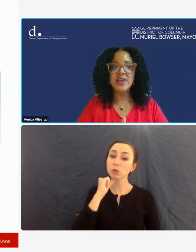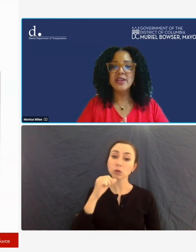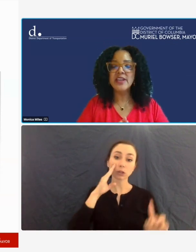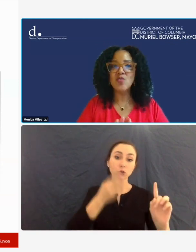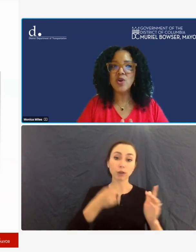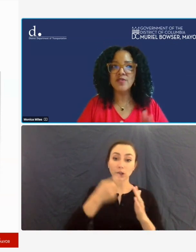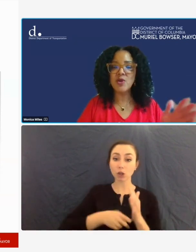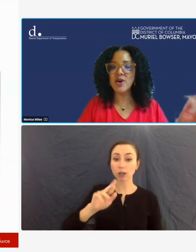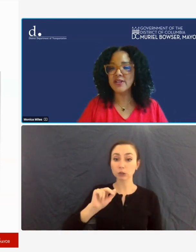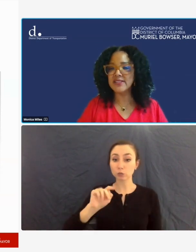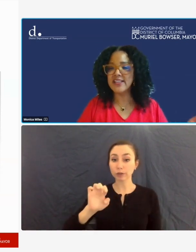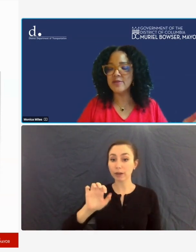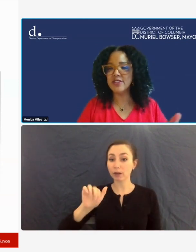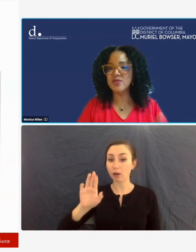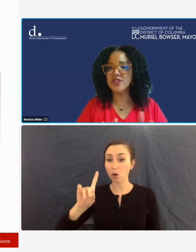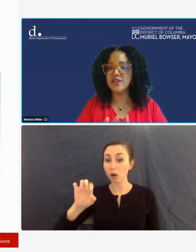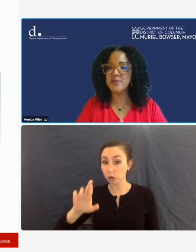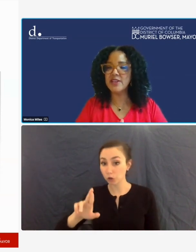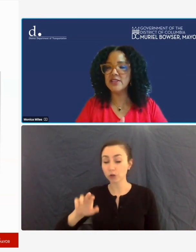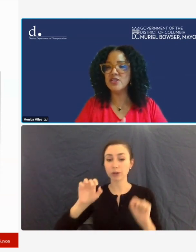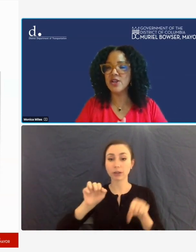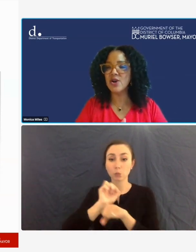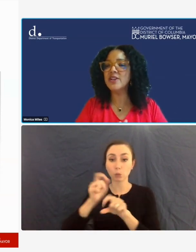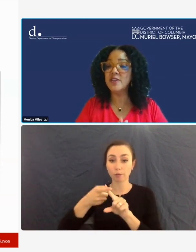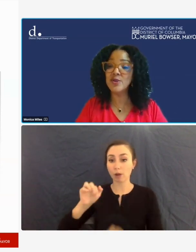can work from audited statements when they're coming in to do their audit they'll probably